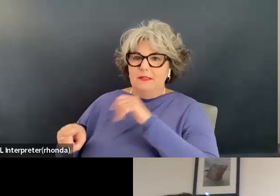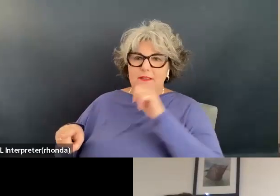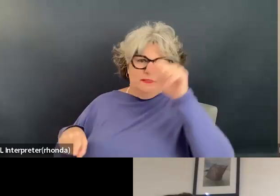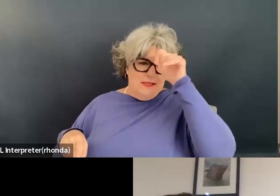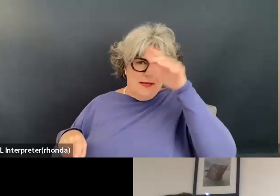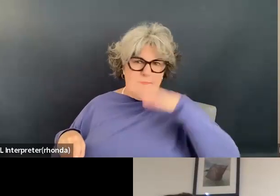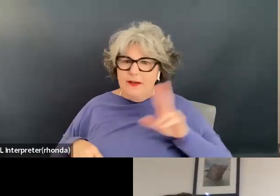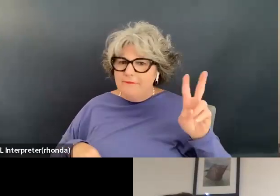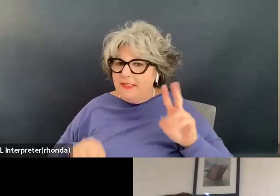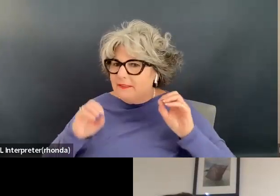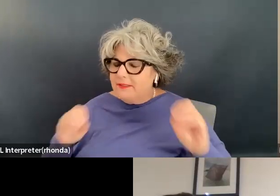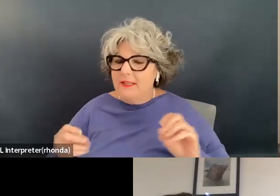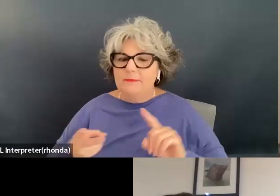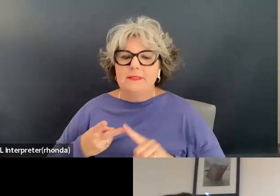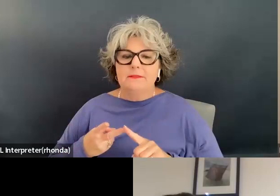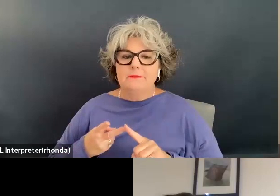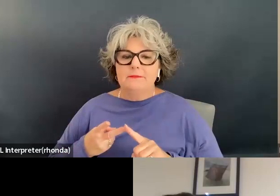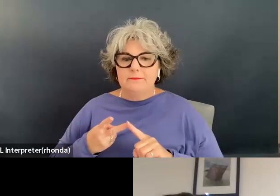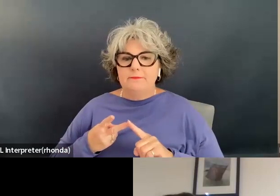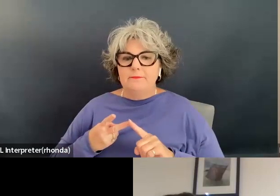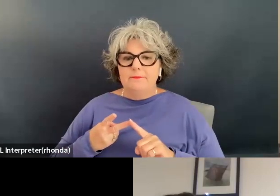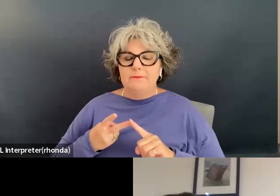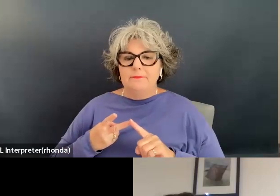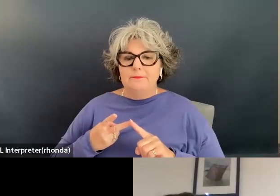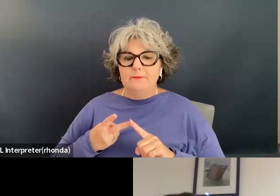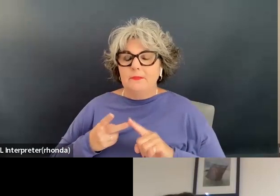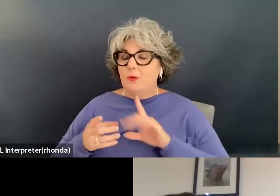We don't have, even like when it comes to women, they're like,